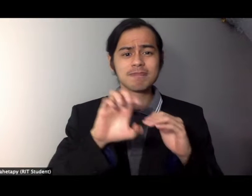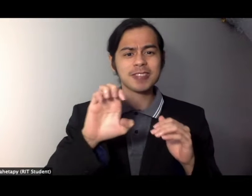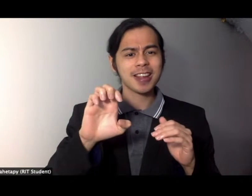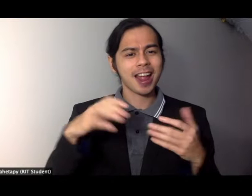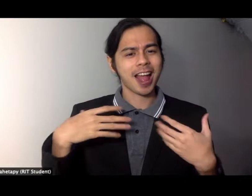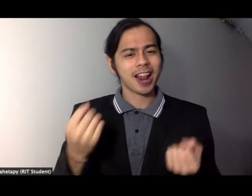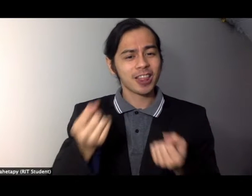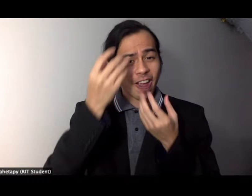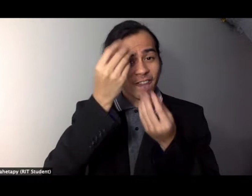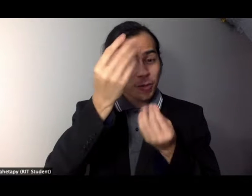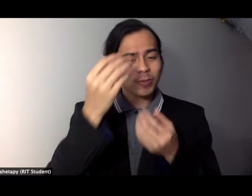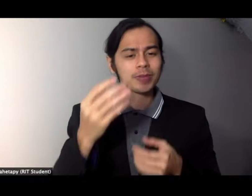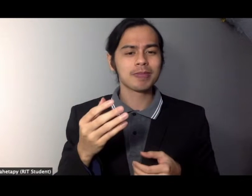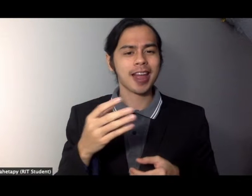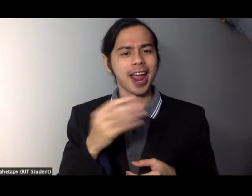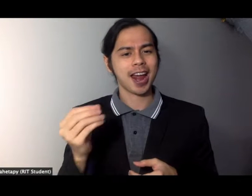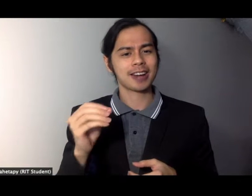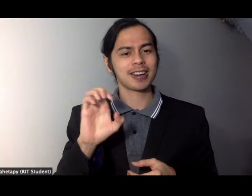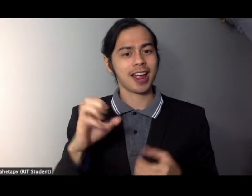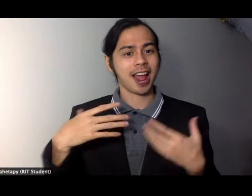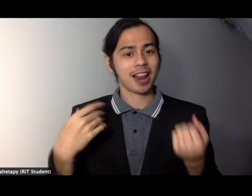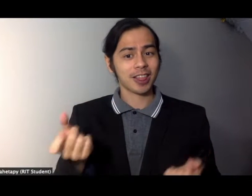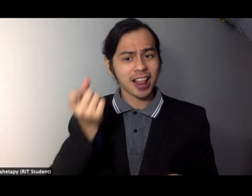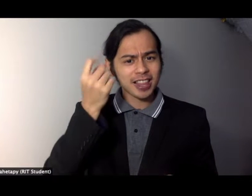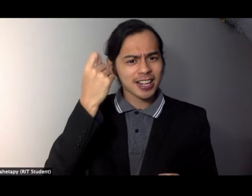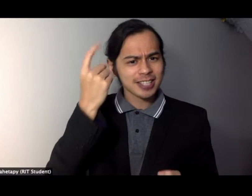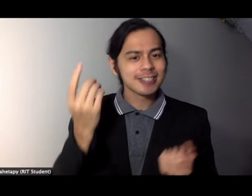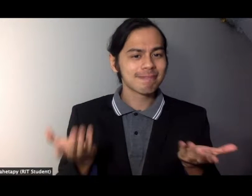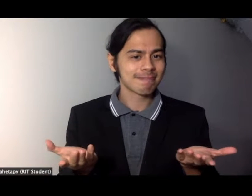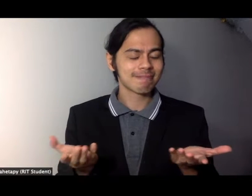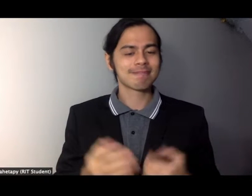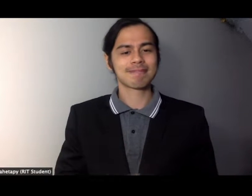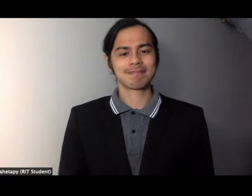... electronic health (eHealth) information and their eHealth literacy.